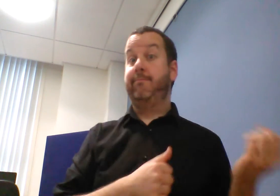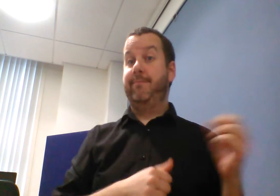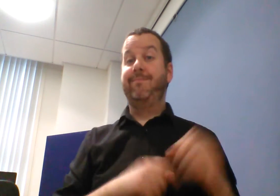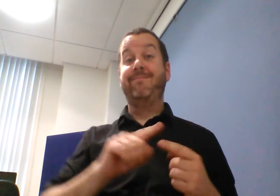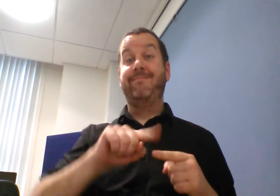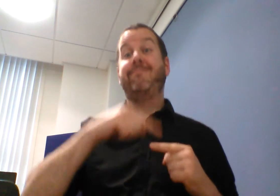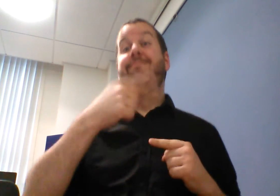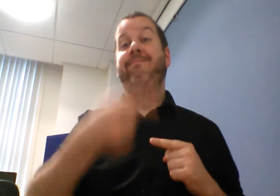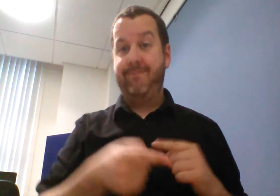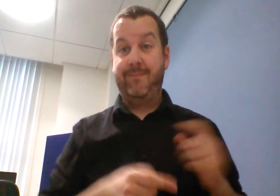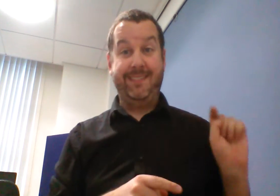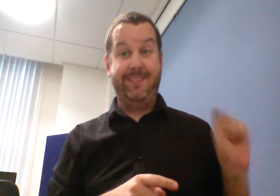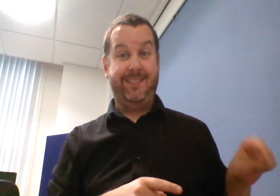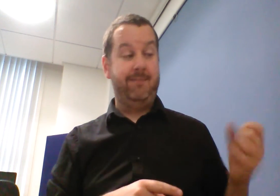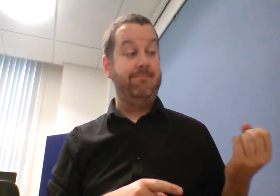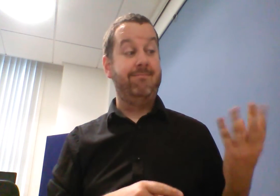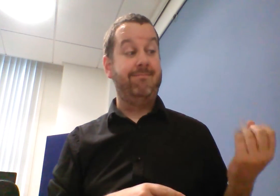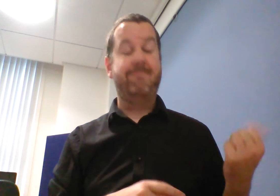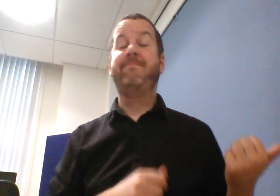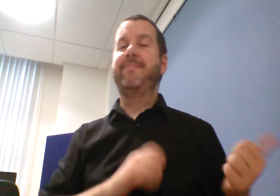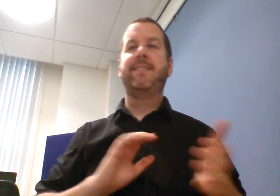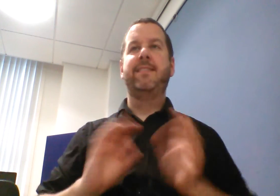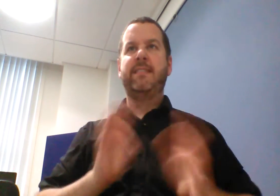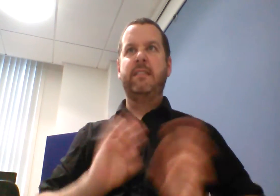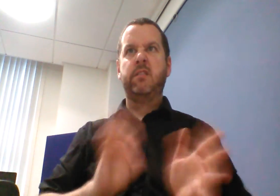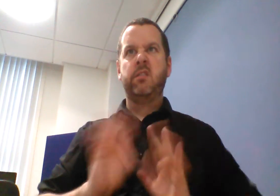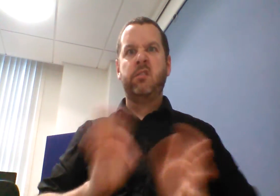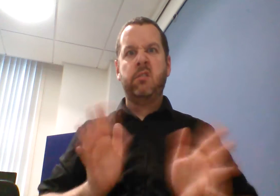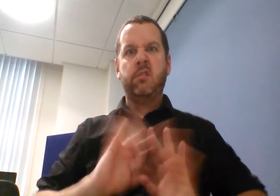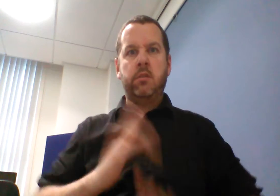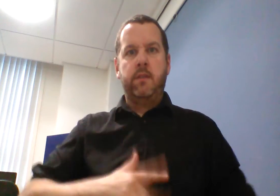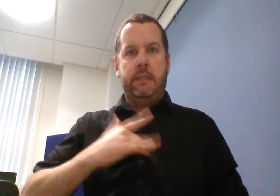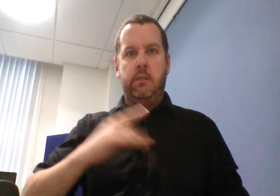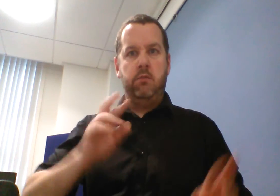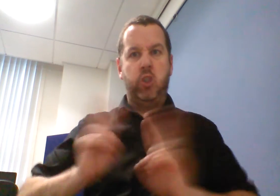But when I actually presented, the pace was realy fast - I was straining to keep up!